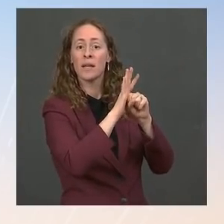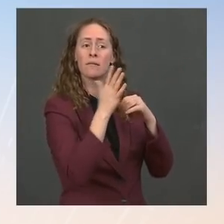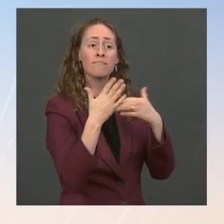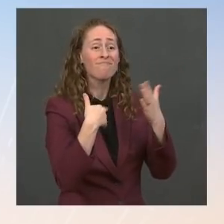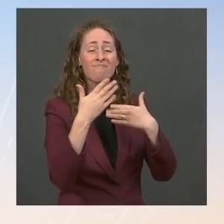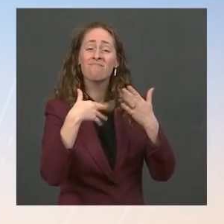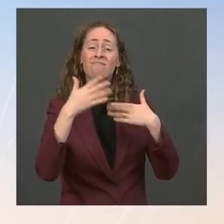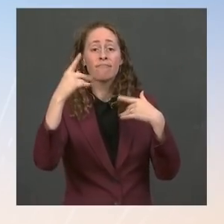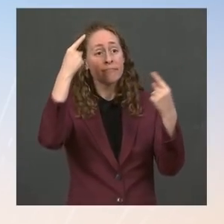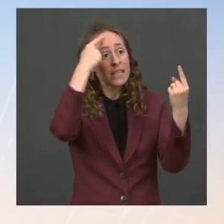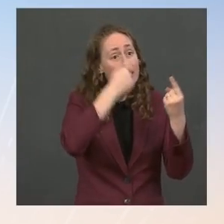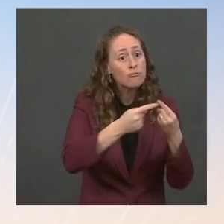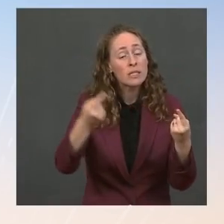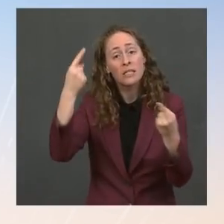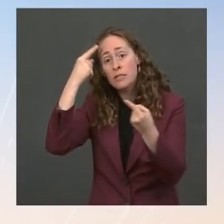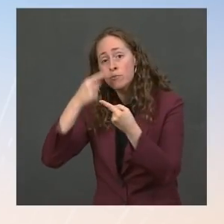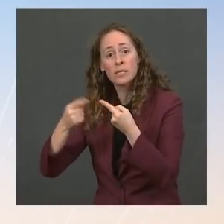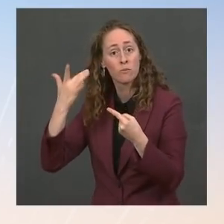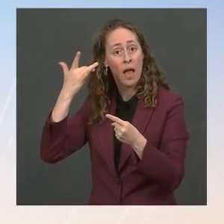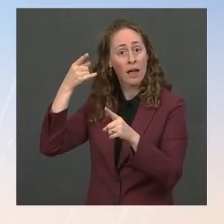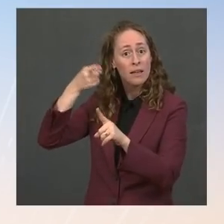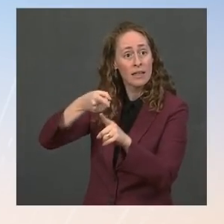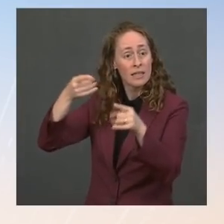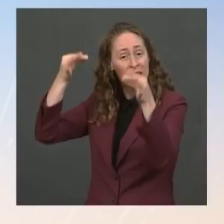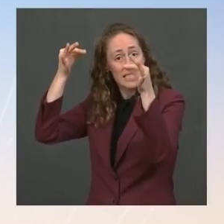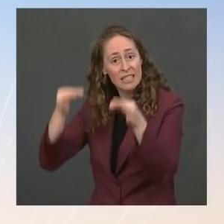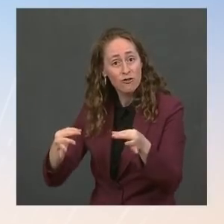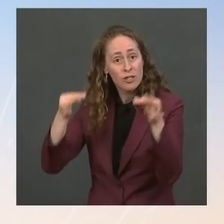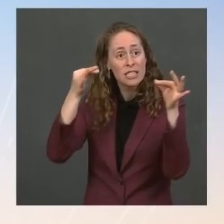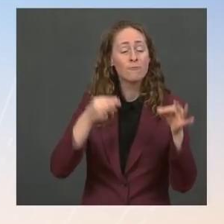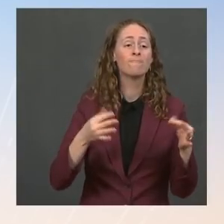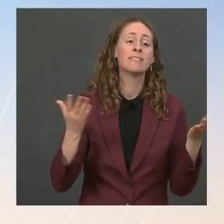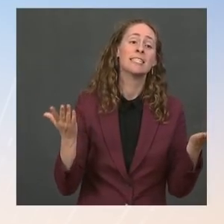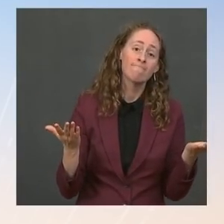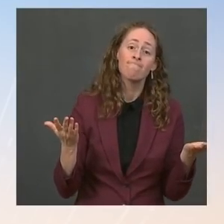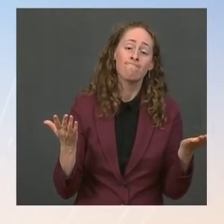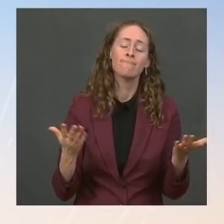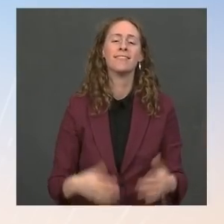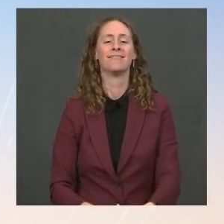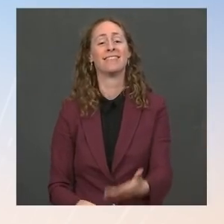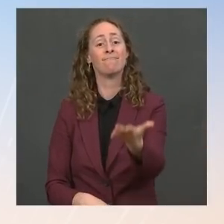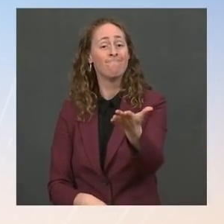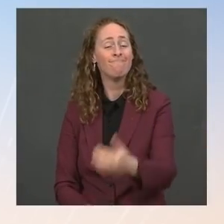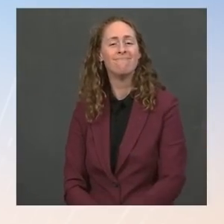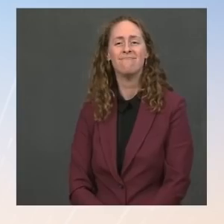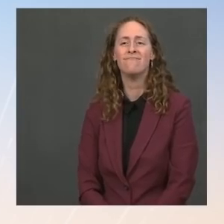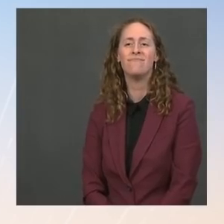we've made about a variety of issues. Go ahead, David. The Press: Back on the submarine deal.